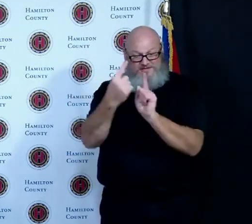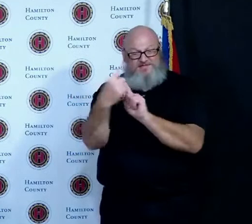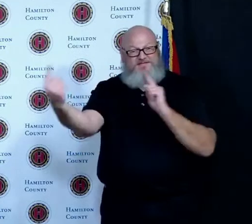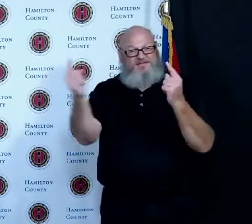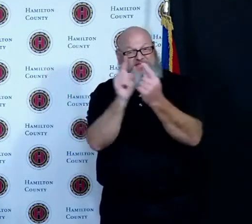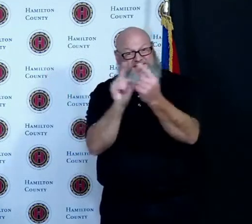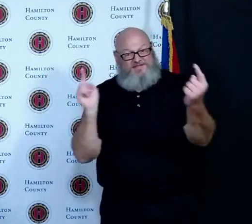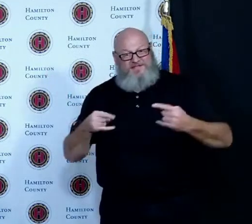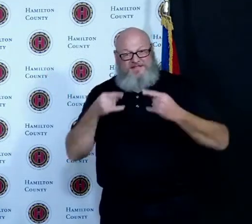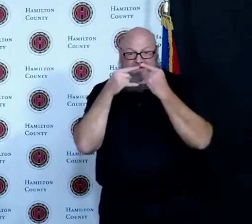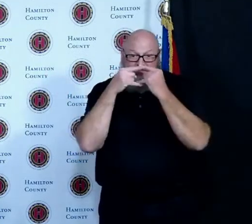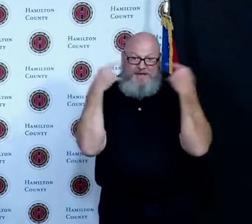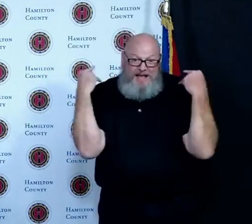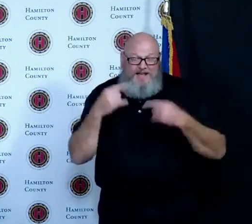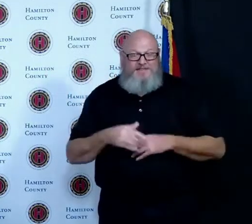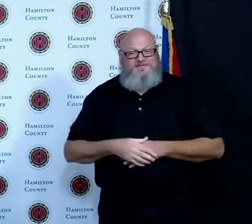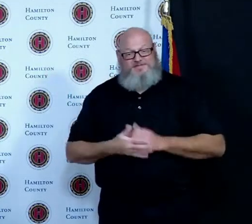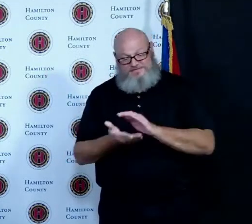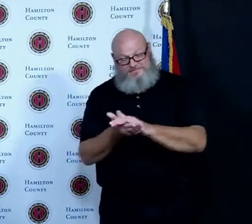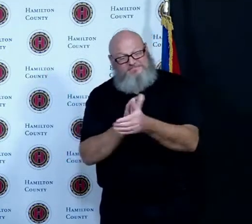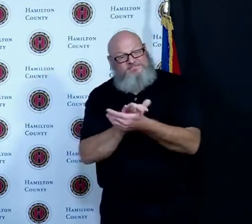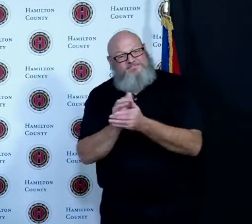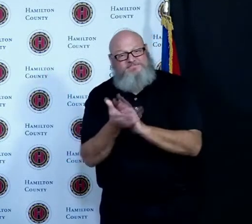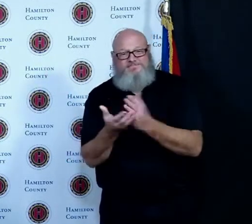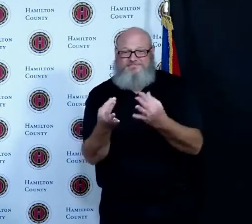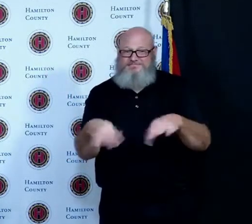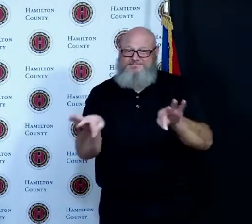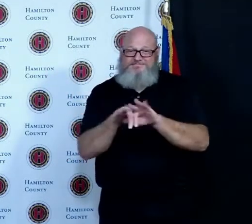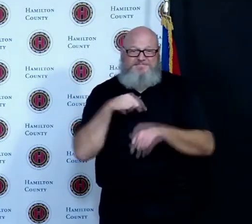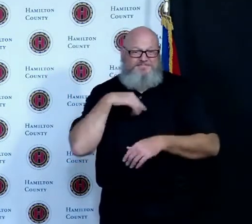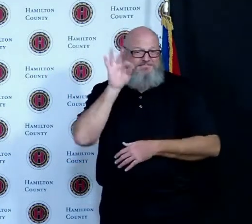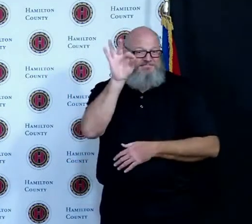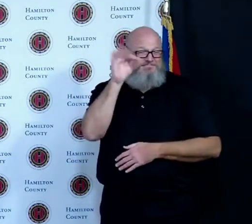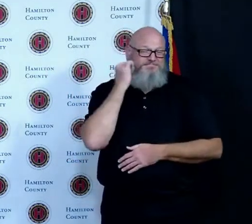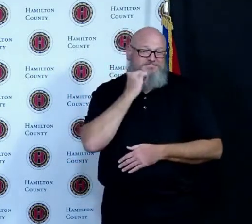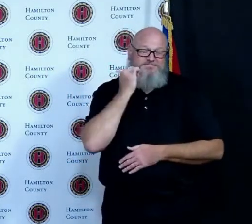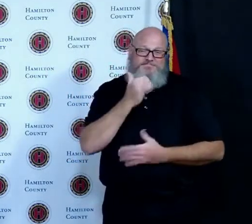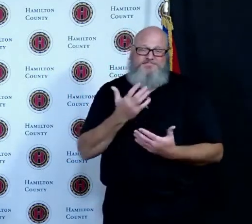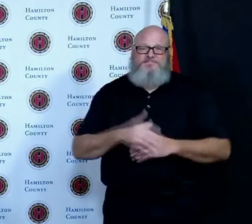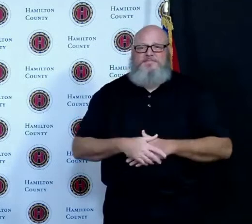be away from other people similar to our case counts we are starting to see our reproductive